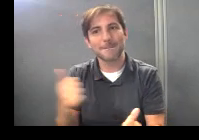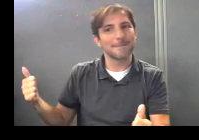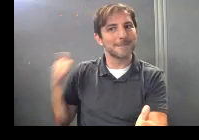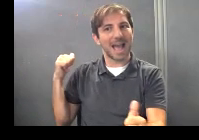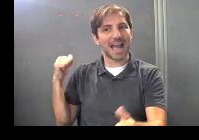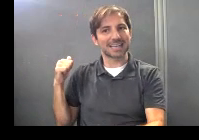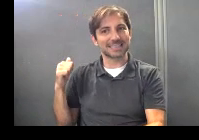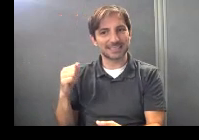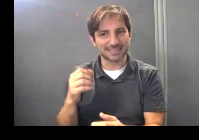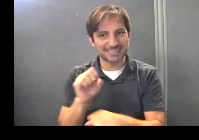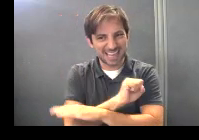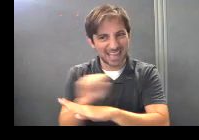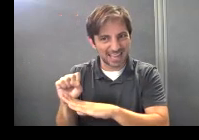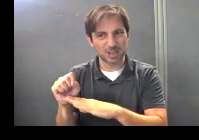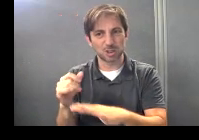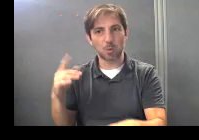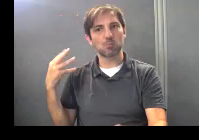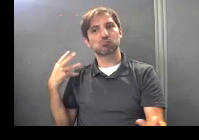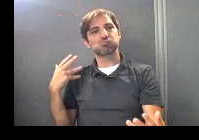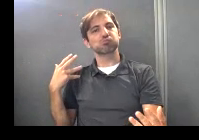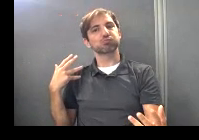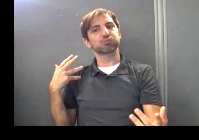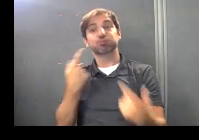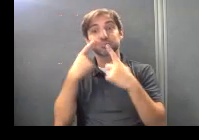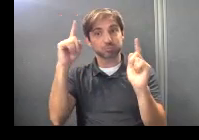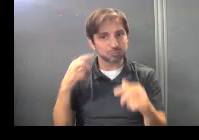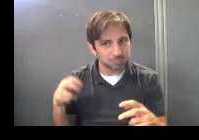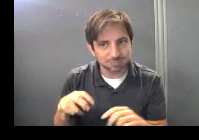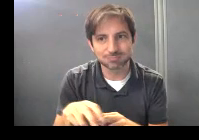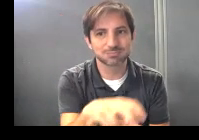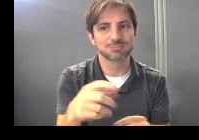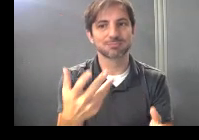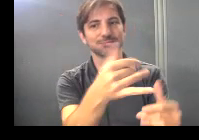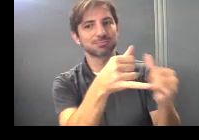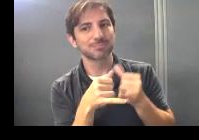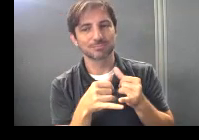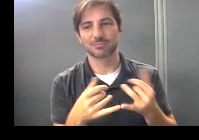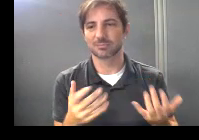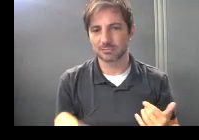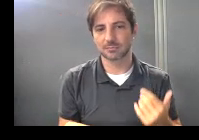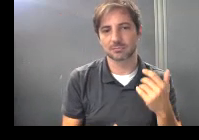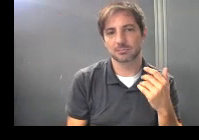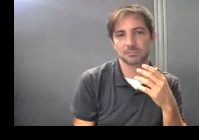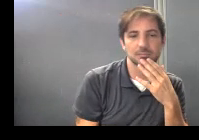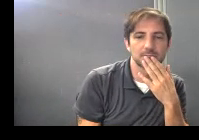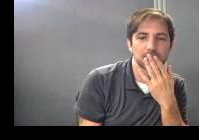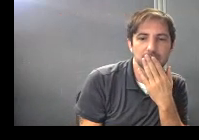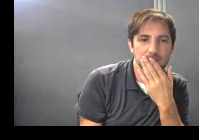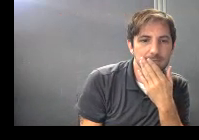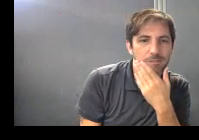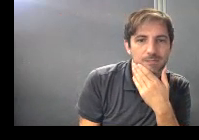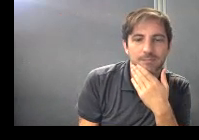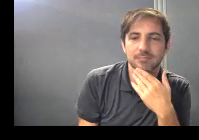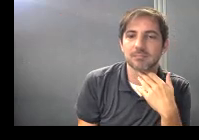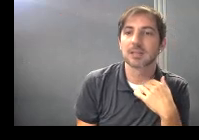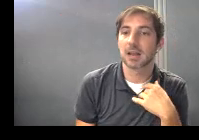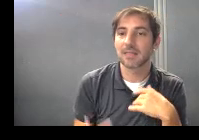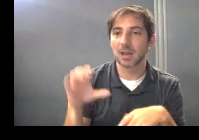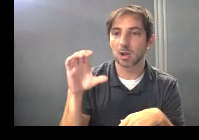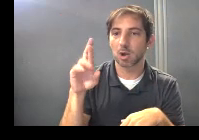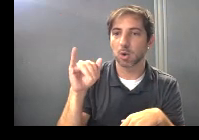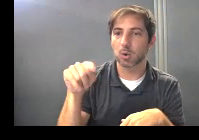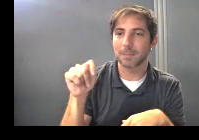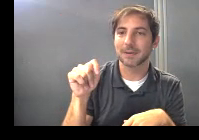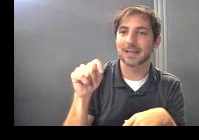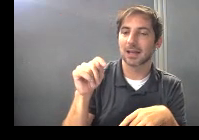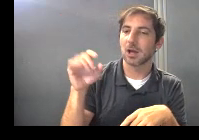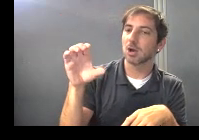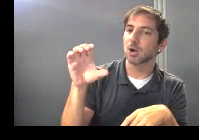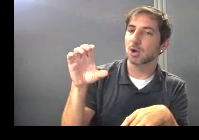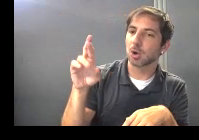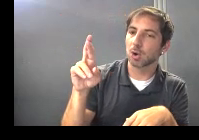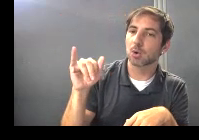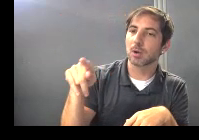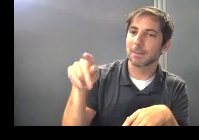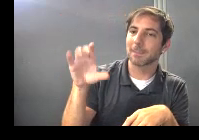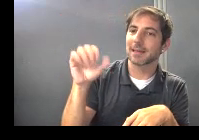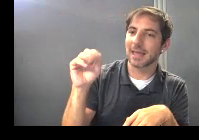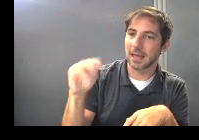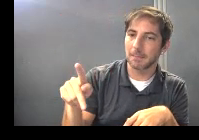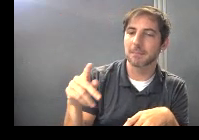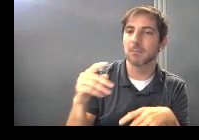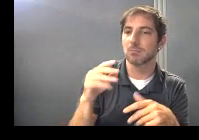WHEN THE OSCARS HAPPENED THIS YEAR AND THERE WERE WHEELCHAIR USERS NOMINATED, THEY BUILT